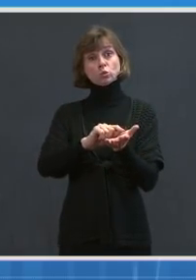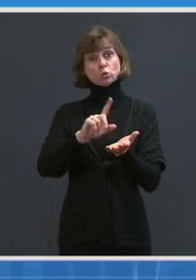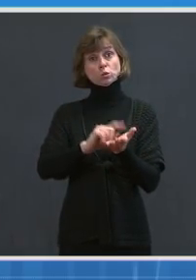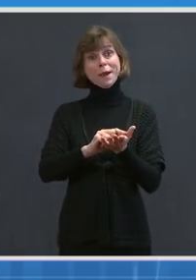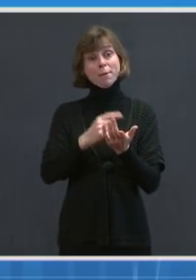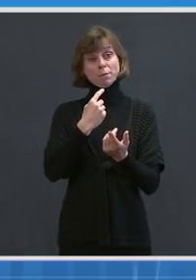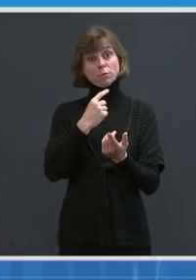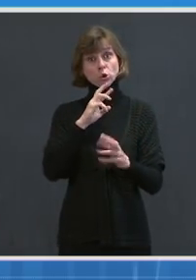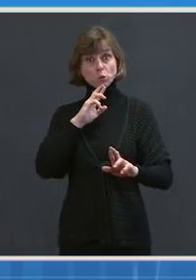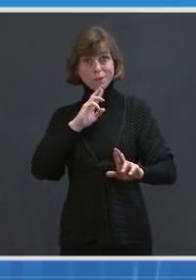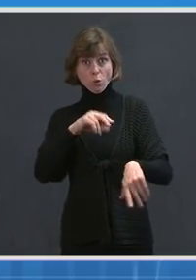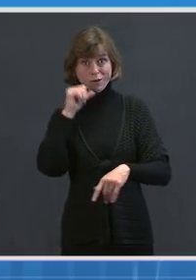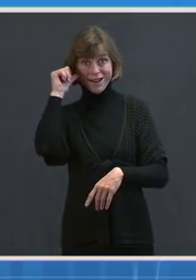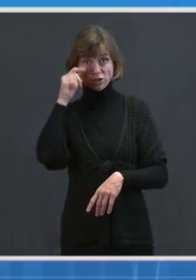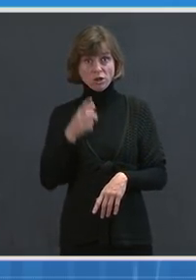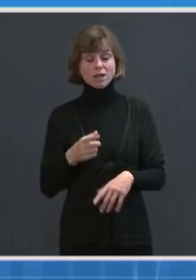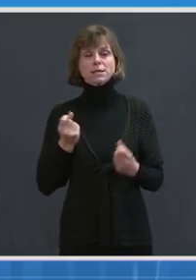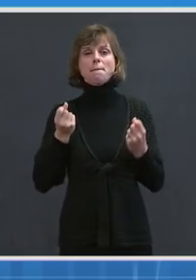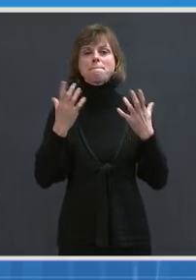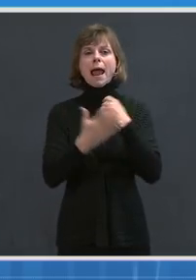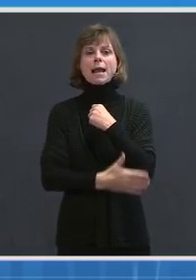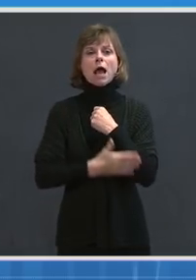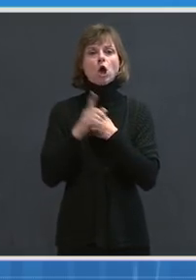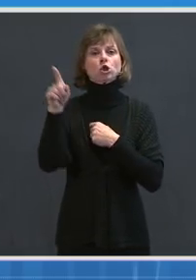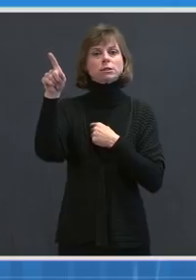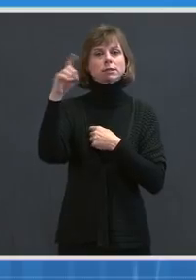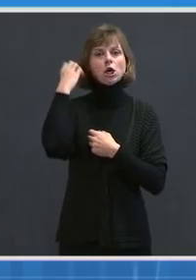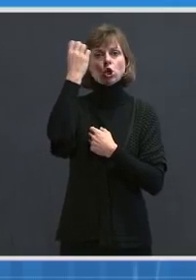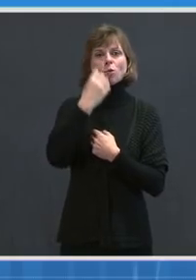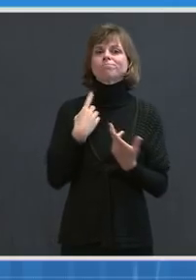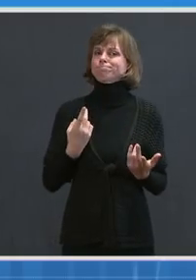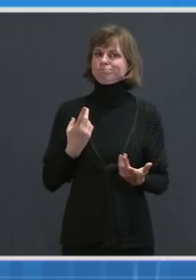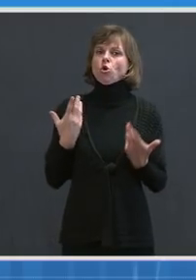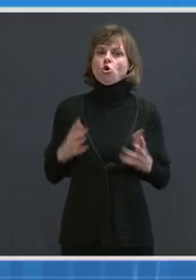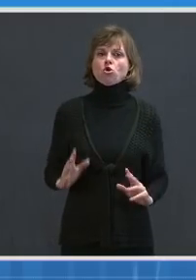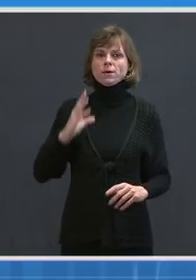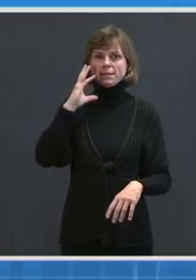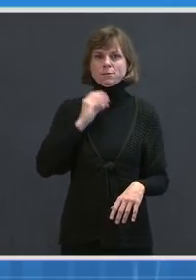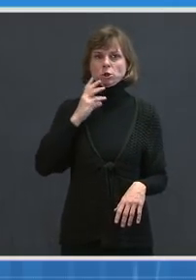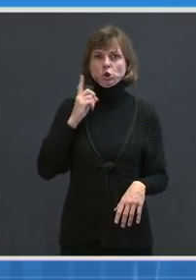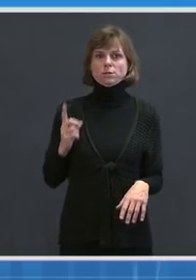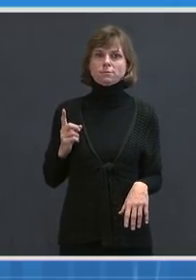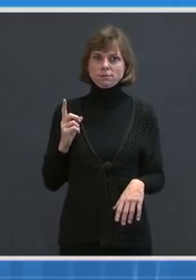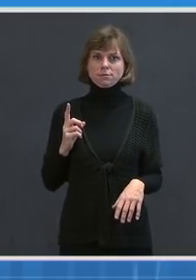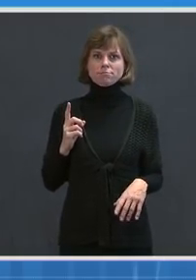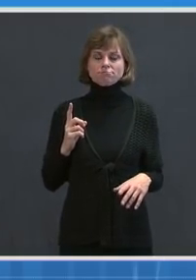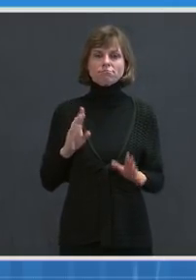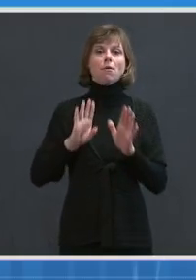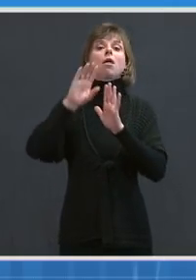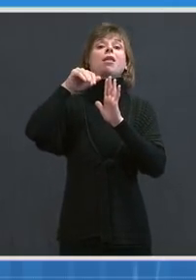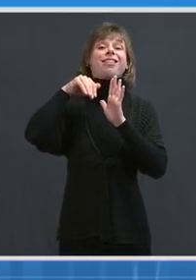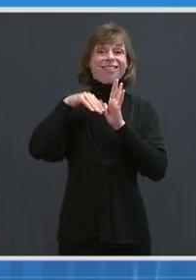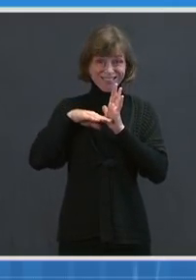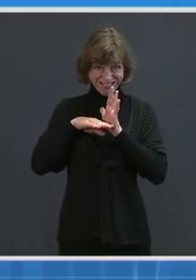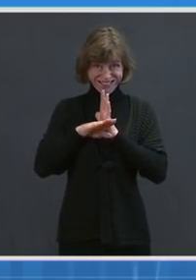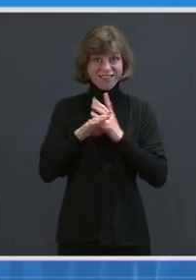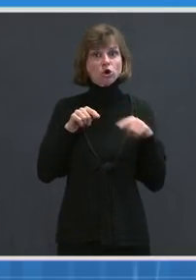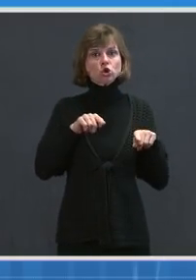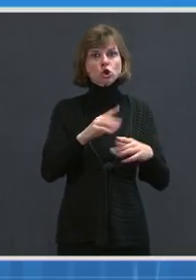many countries in Europe have seen just that. They had a decrease in cases over a six-week period.